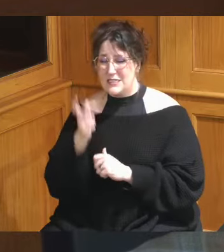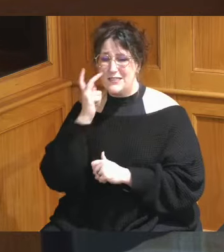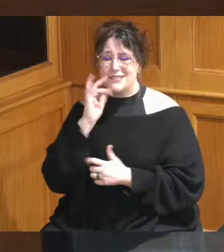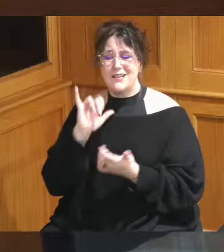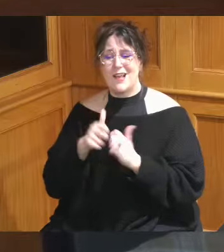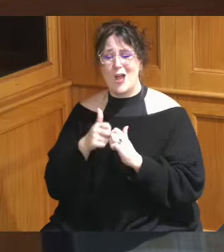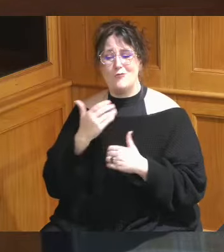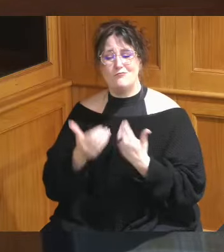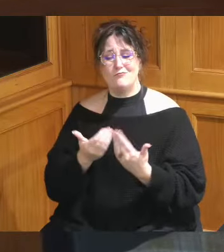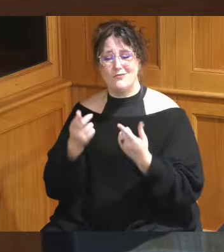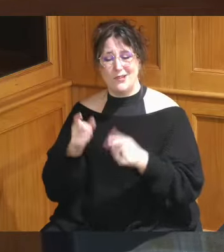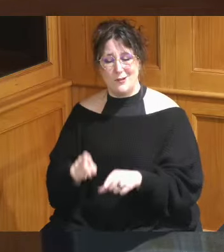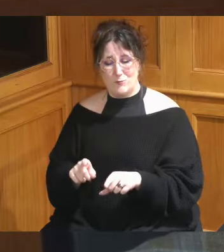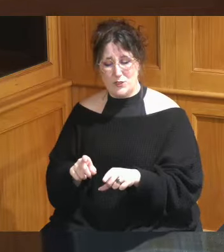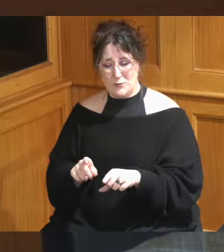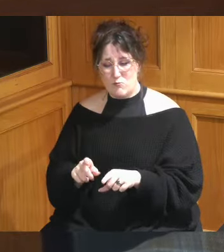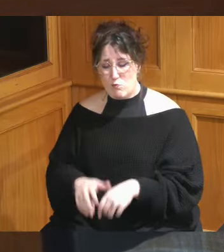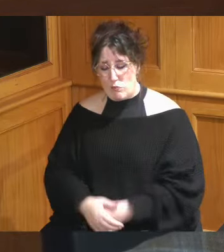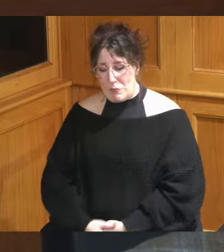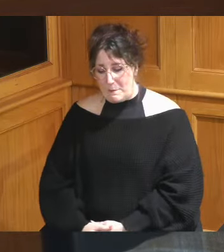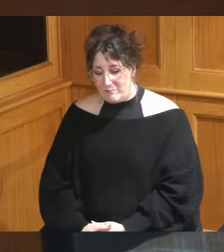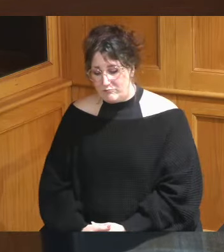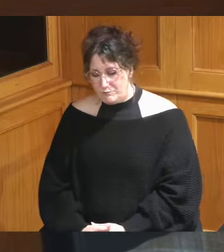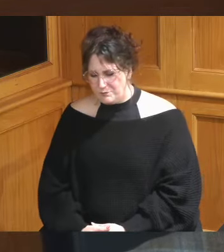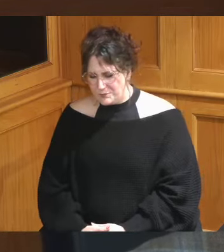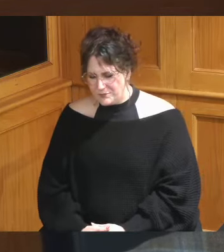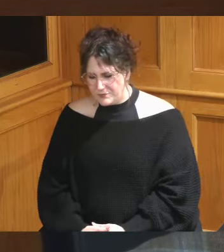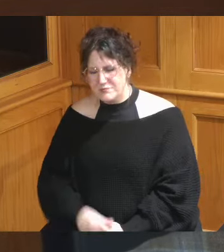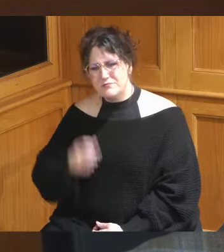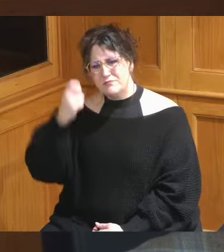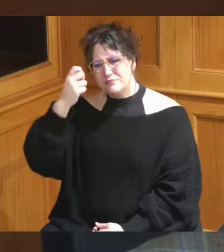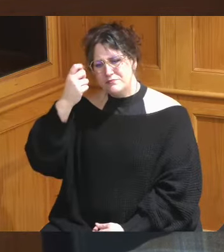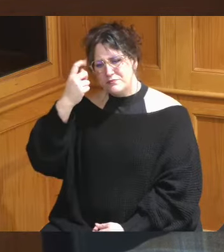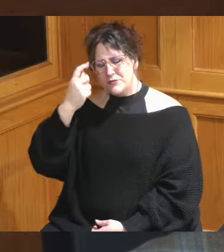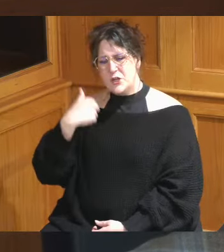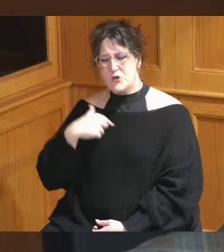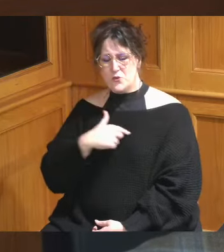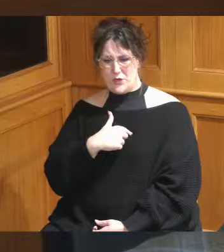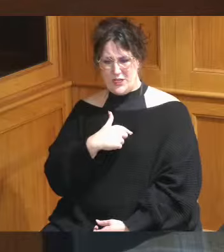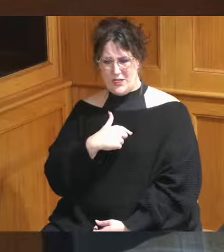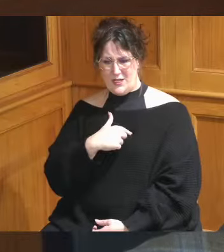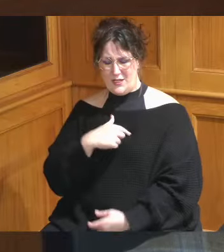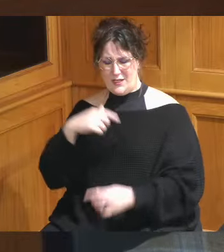plays out. but when we play these scenarios out because what we're doing is kind of a shifting.